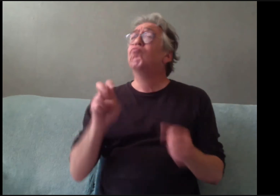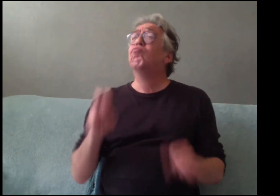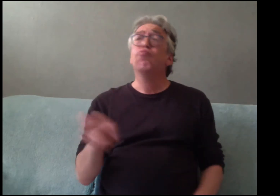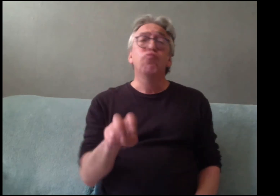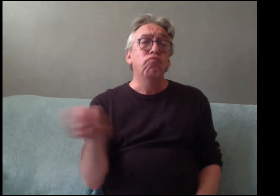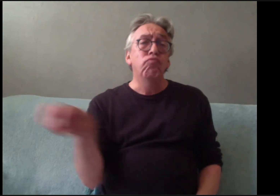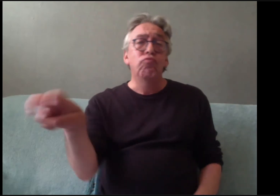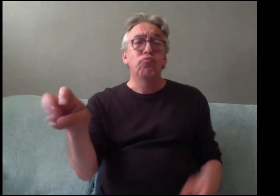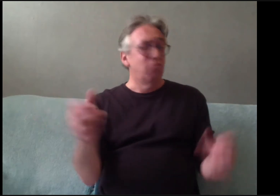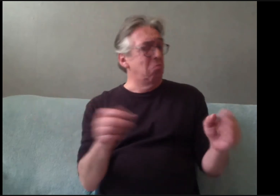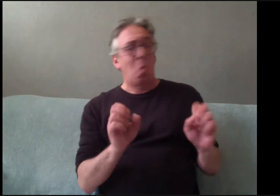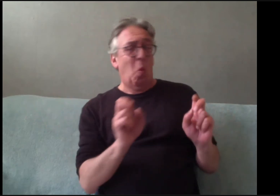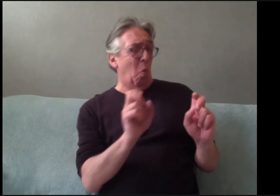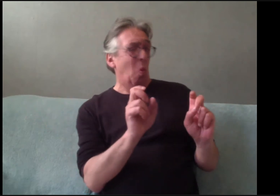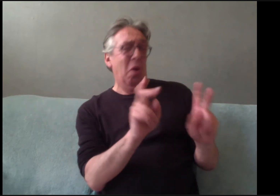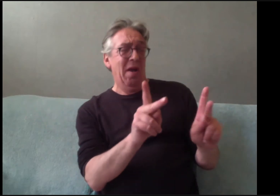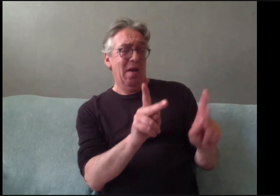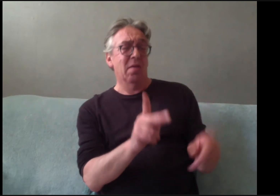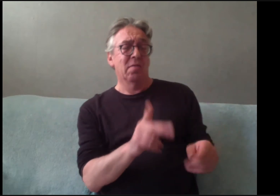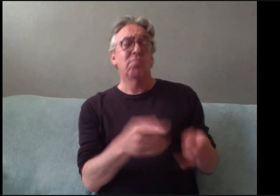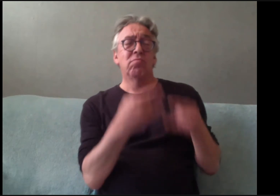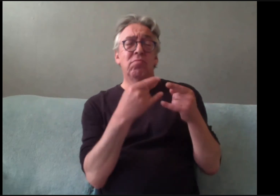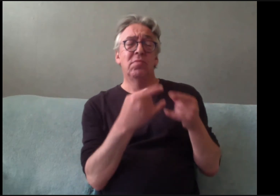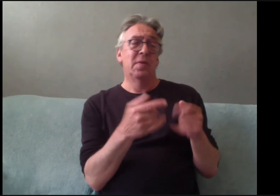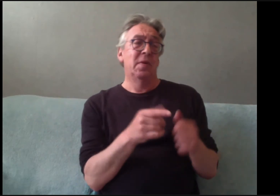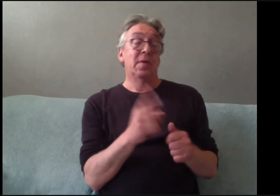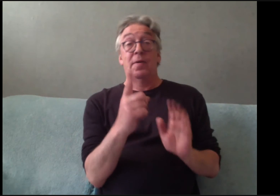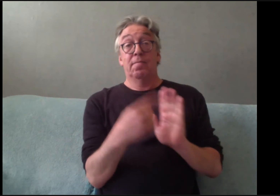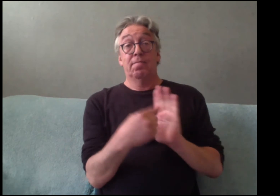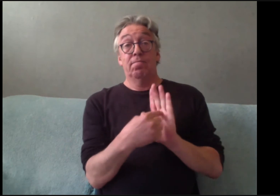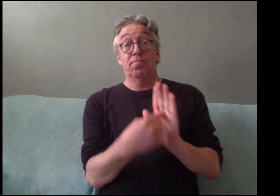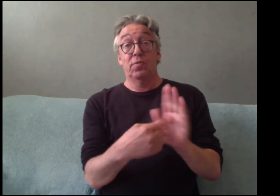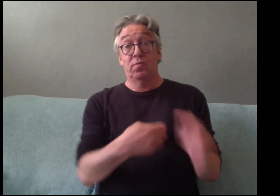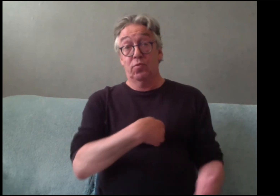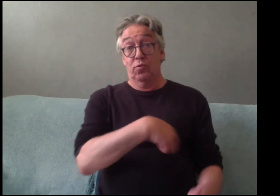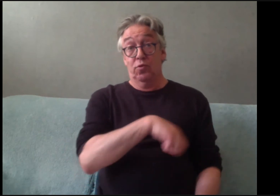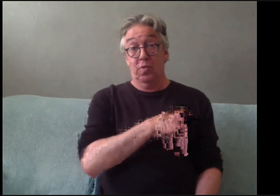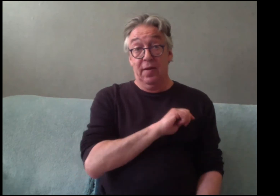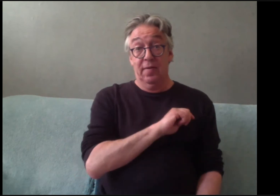for example in Spain, in France and in some region of Italy.